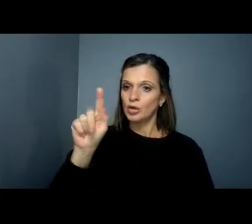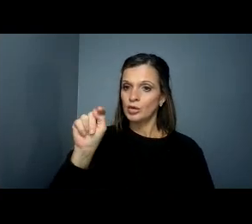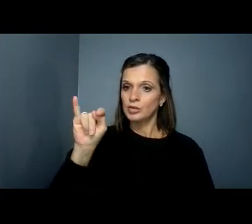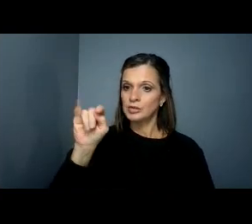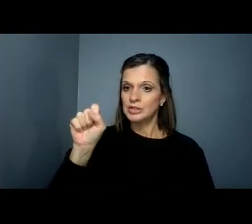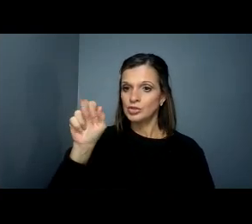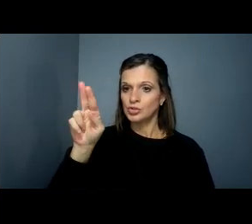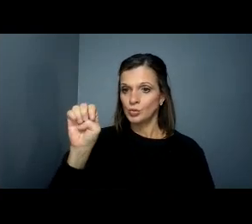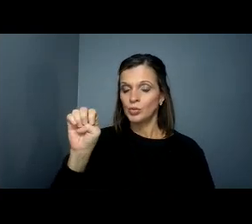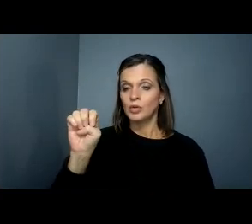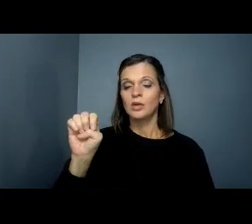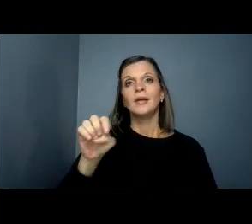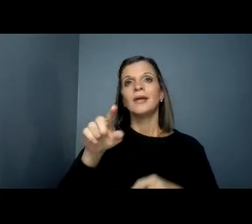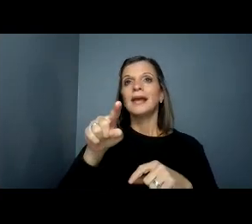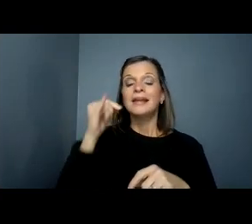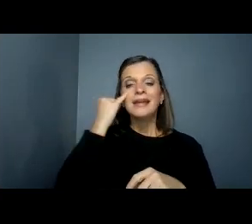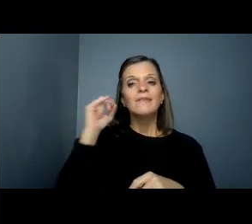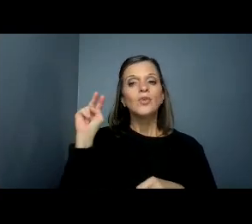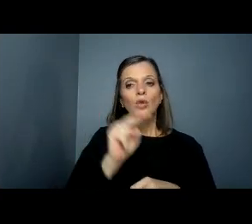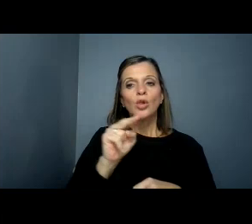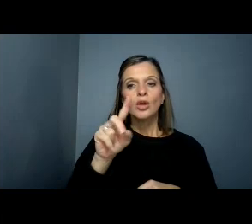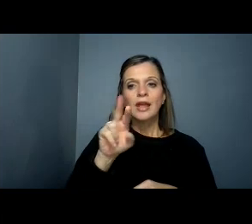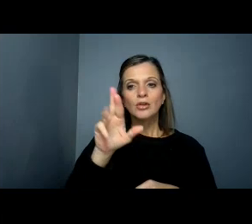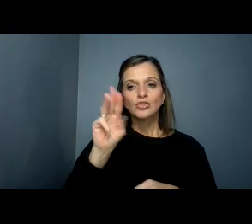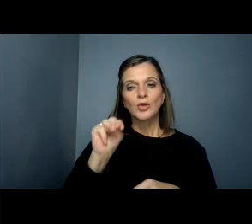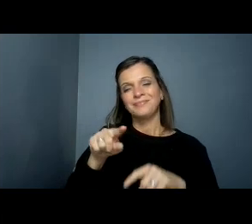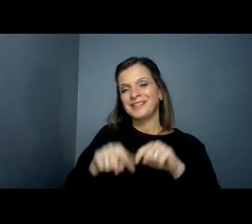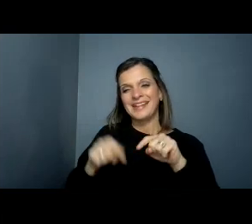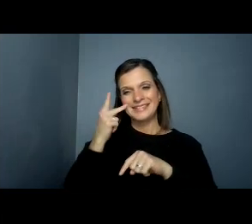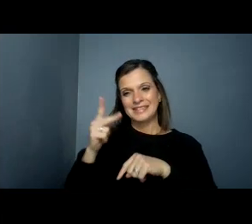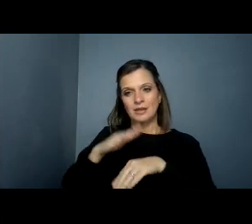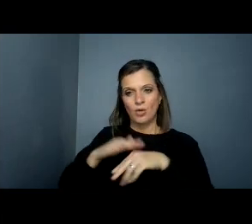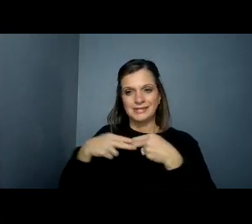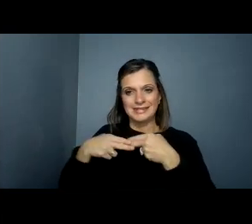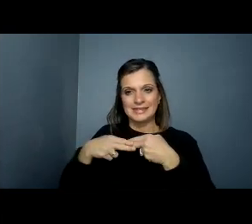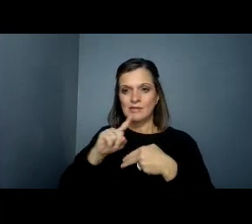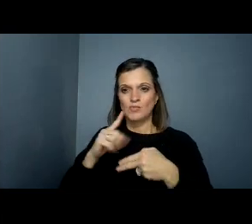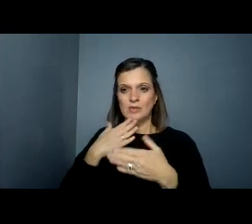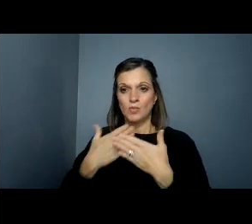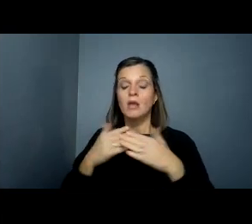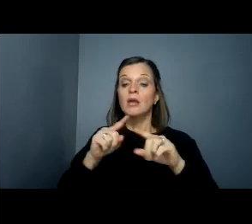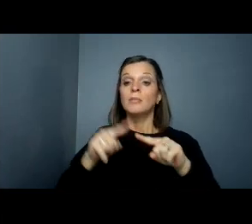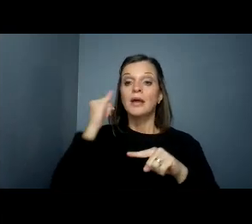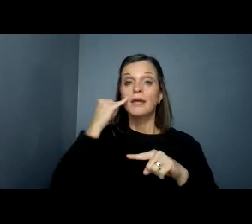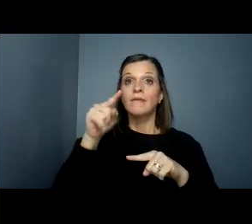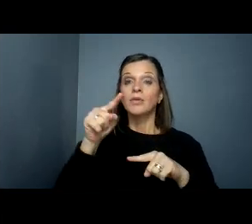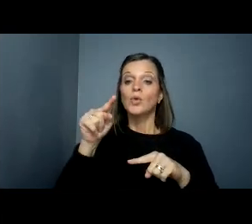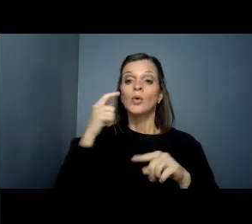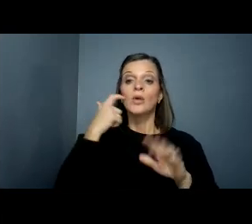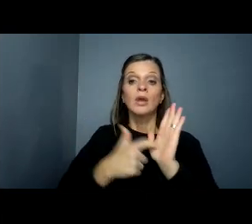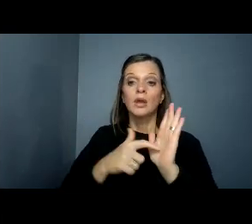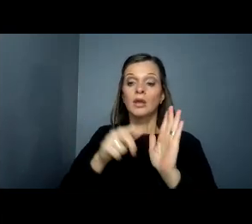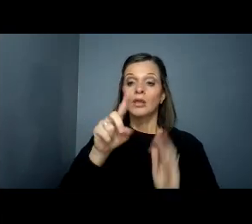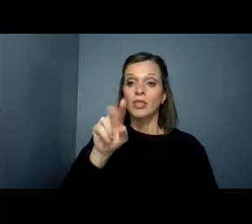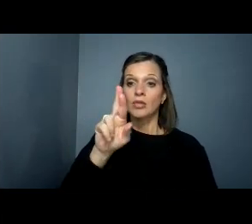you can't see it on the slide very well or it'll be up there. But if you look at the drum under light, you can actually see the. It's what we call a plaque, really.